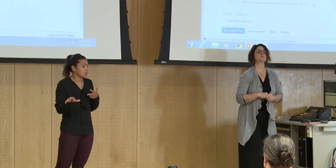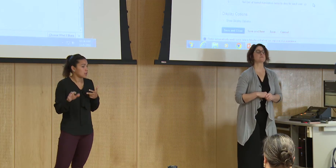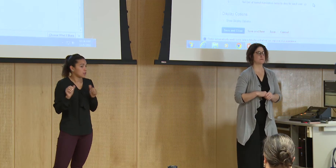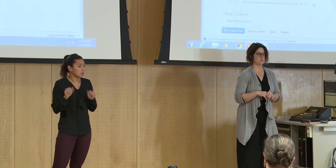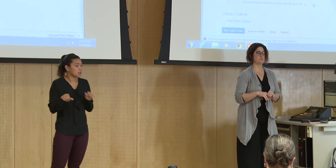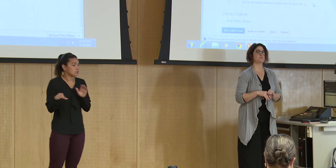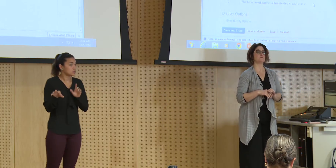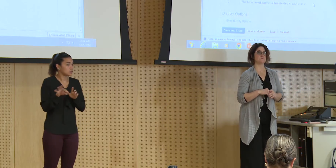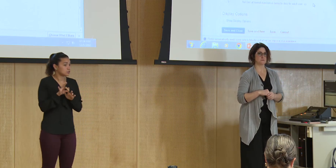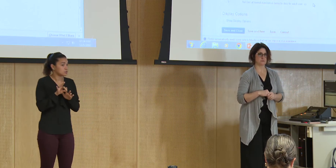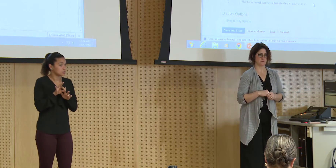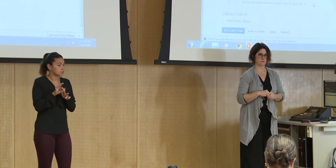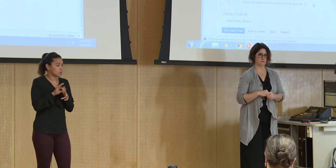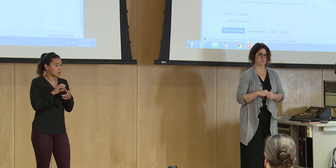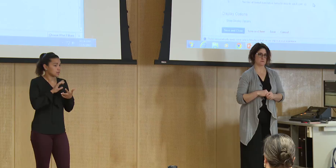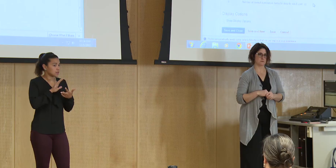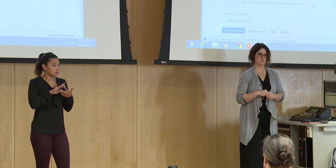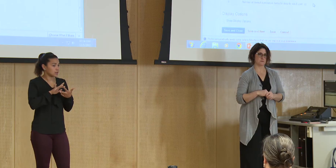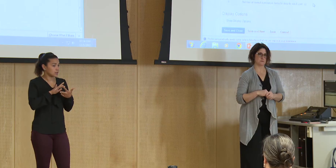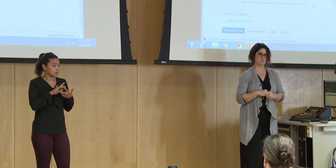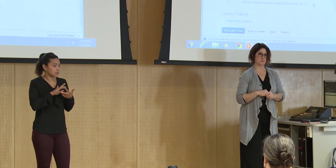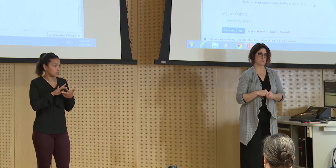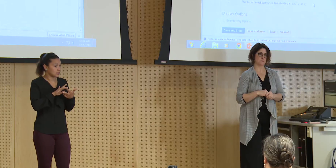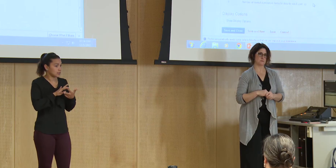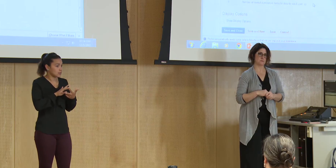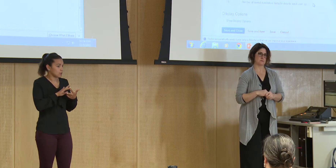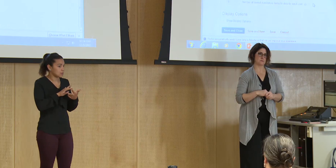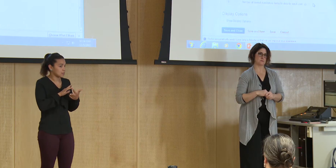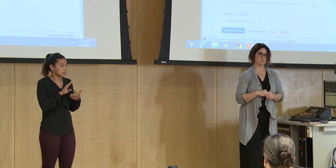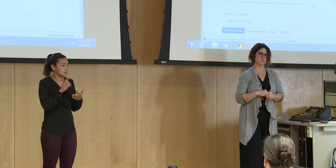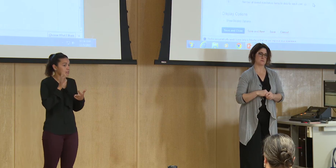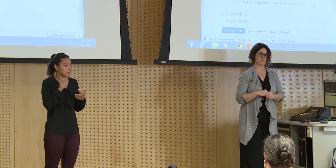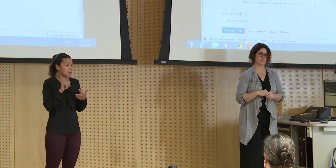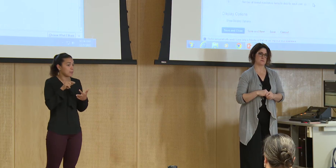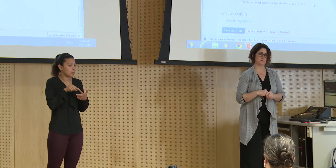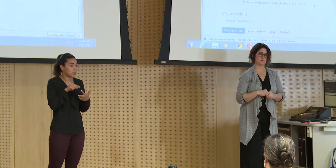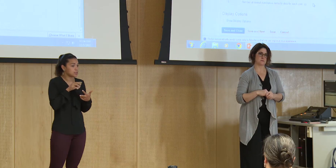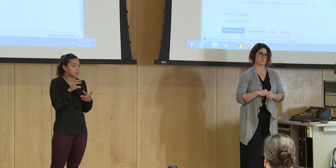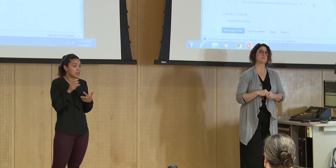Can you choose and click the one that says "five points"